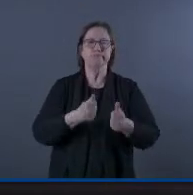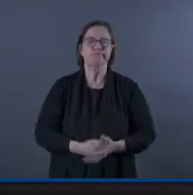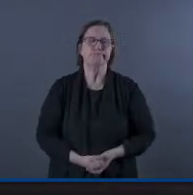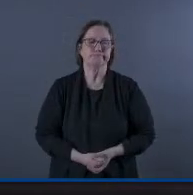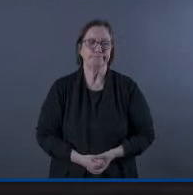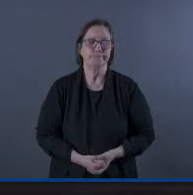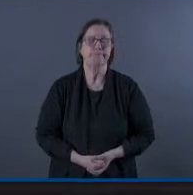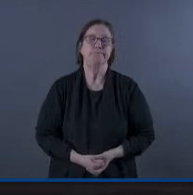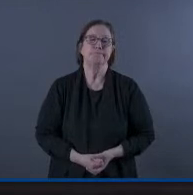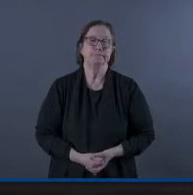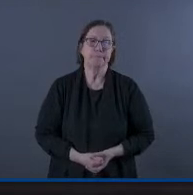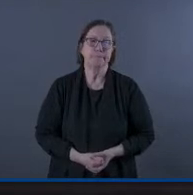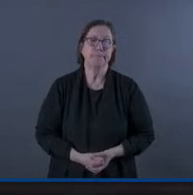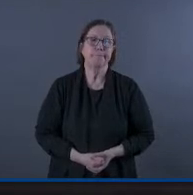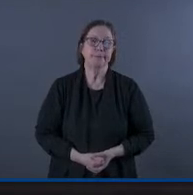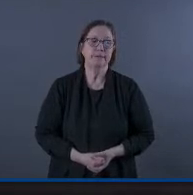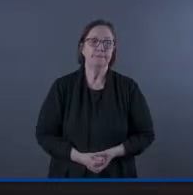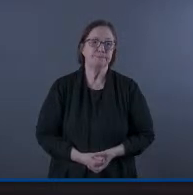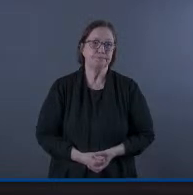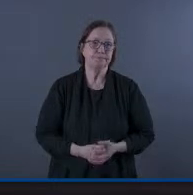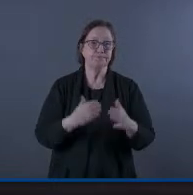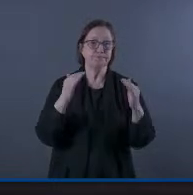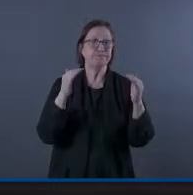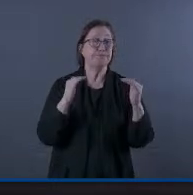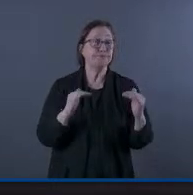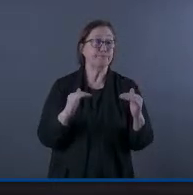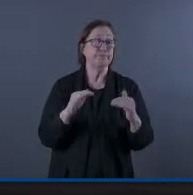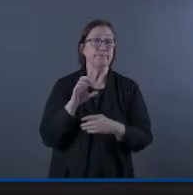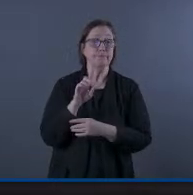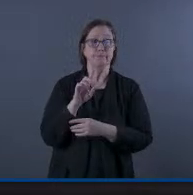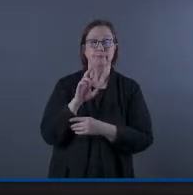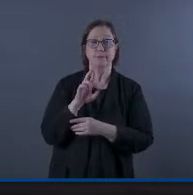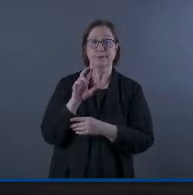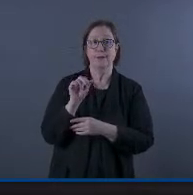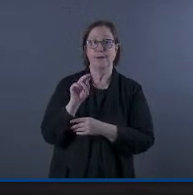We've talked a little bit about this, but Dr. Anderson, I've got kind of a hard ball for you.